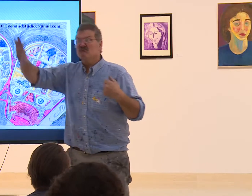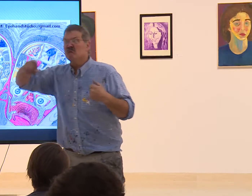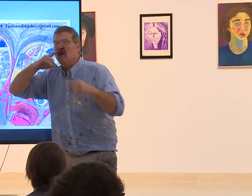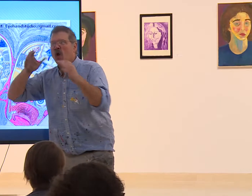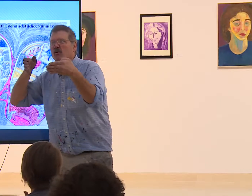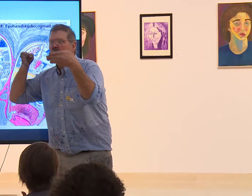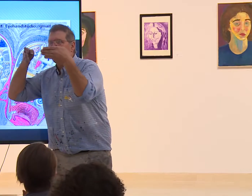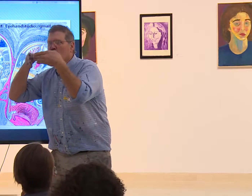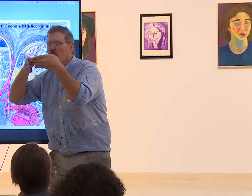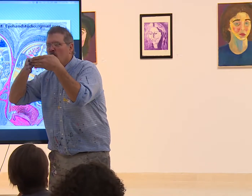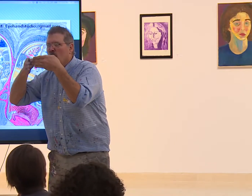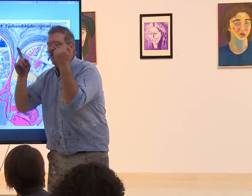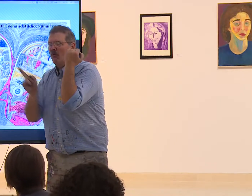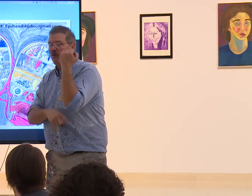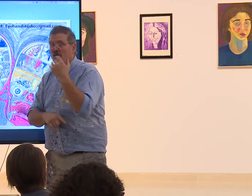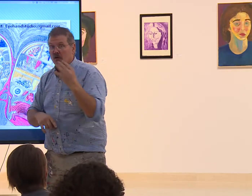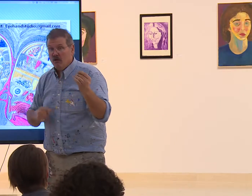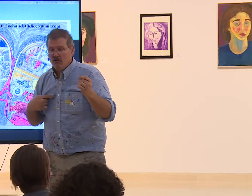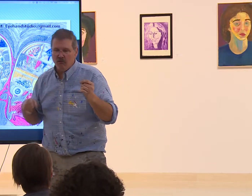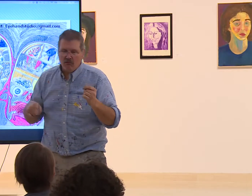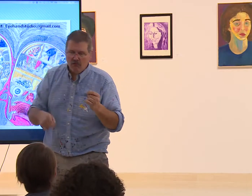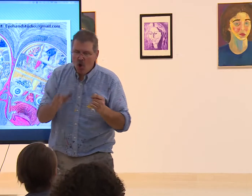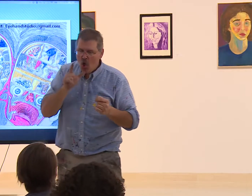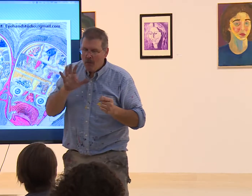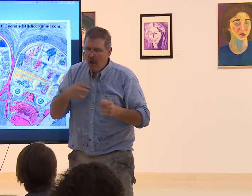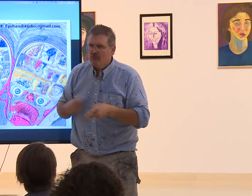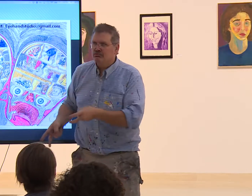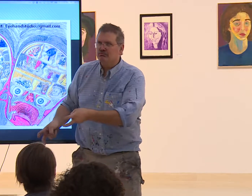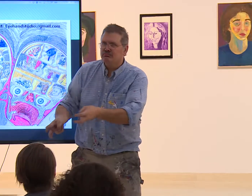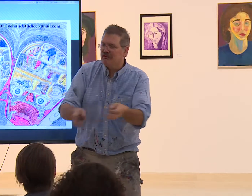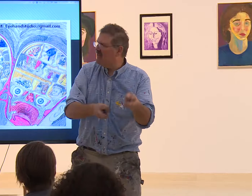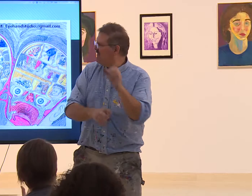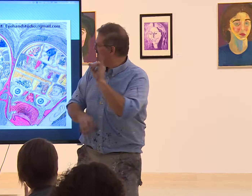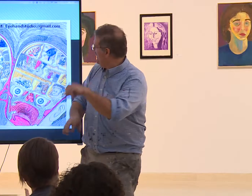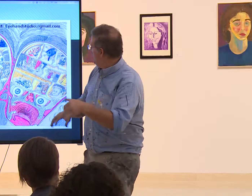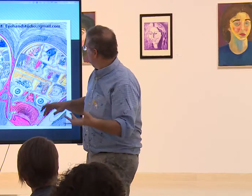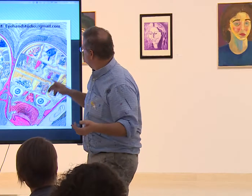being called out by someone on duty,